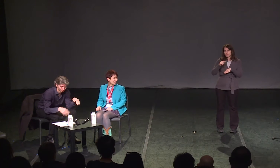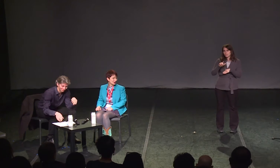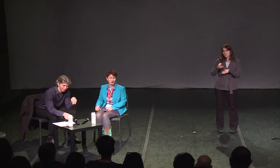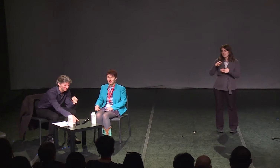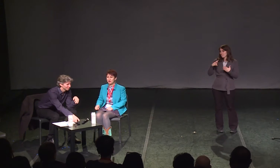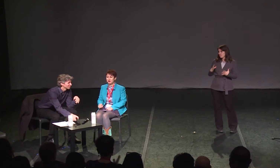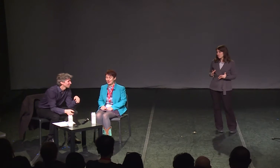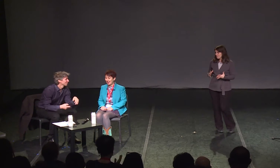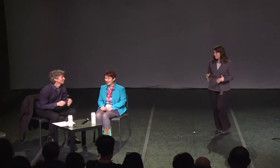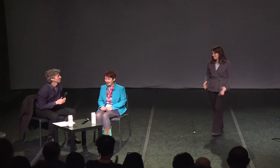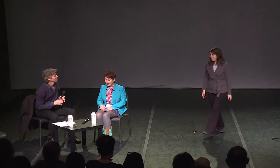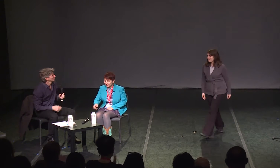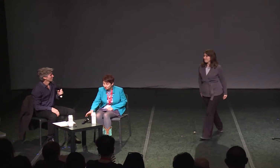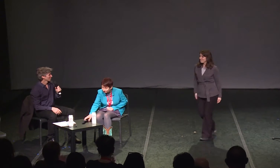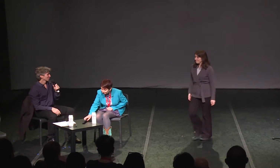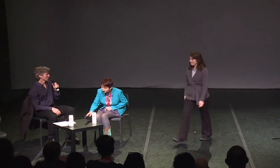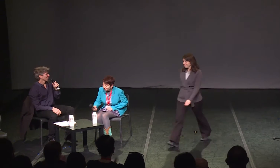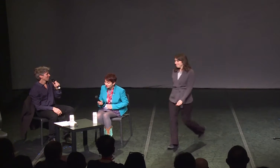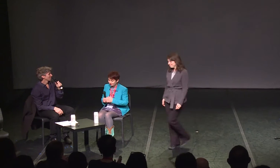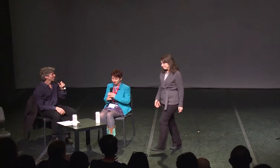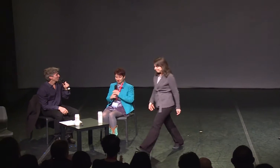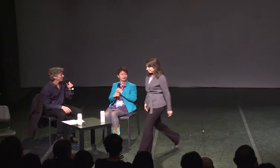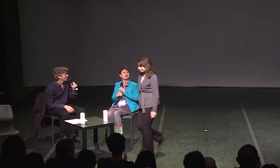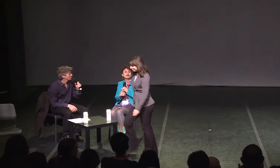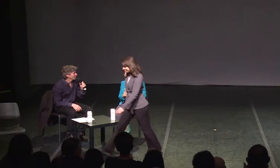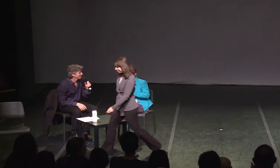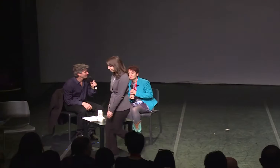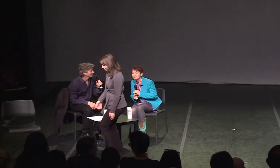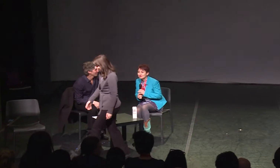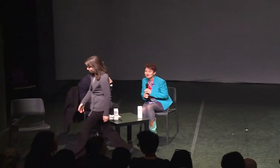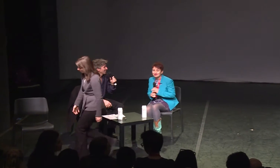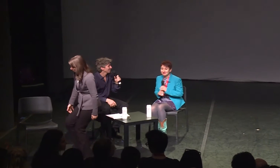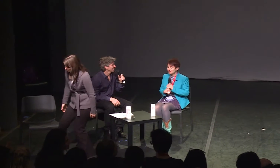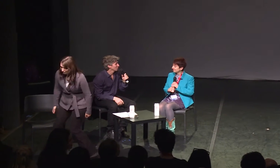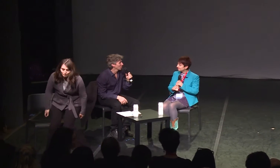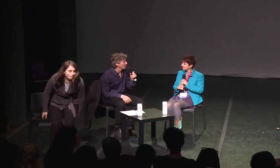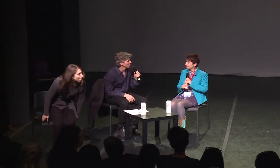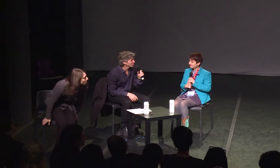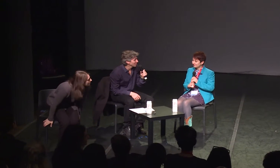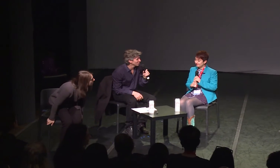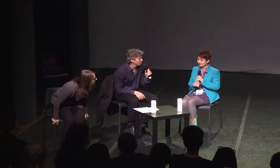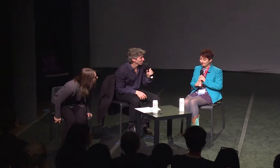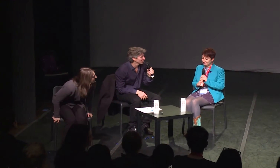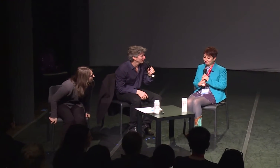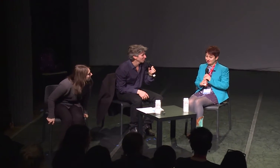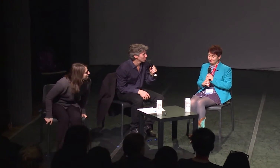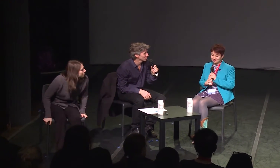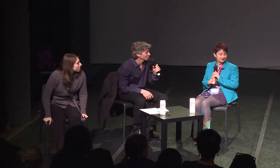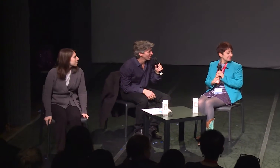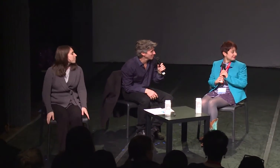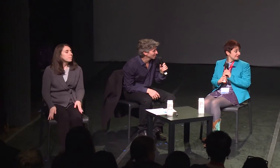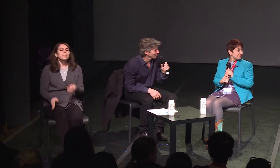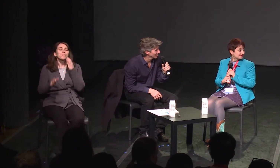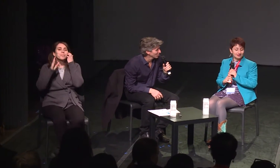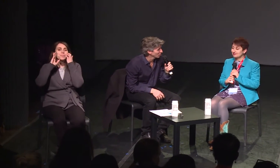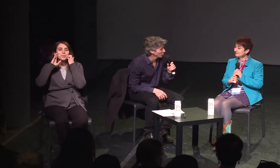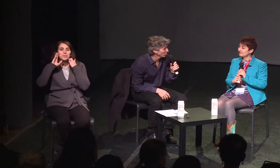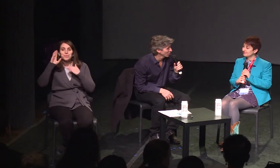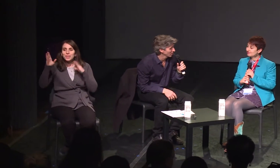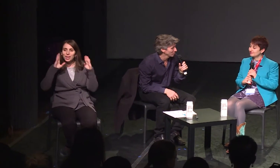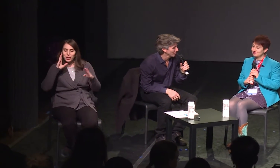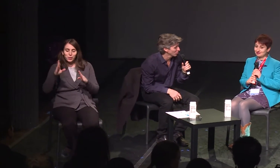Damian: Thank you Gina, it’s an honor to be in your space and with you, and thank you